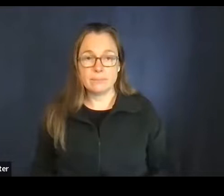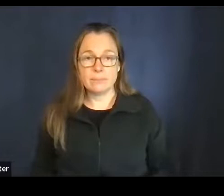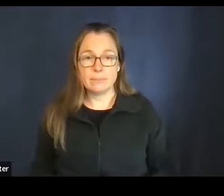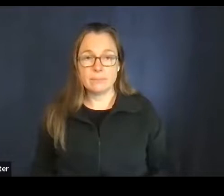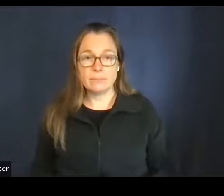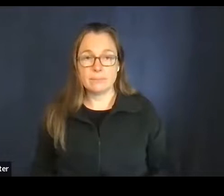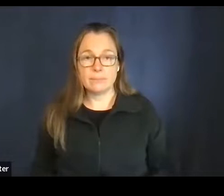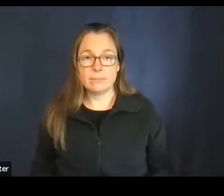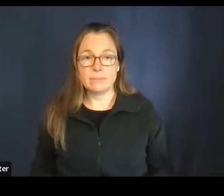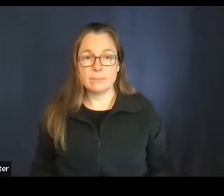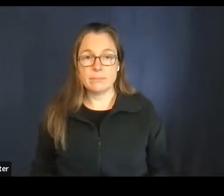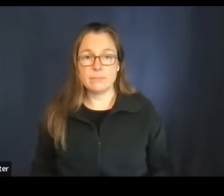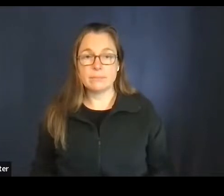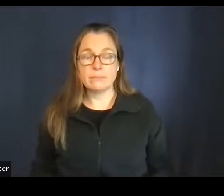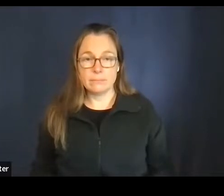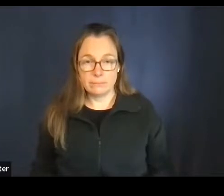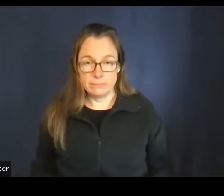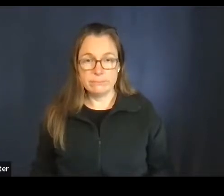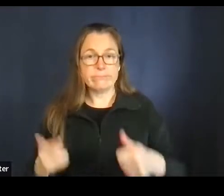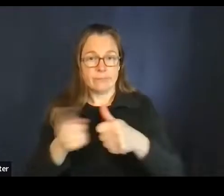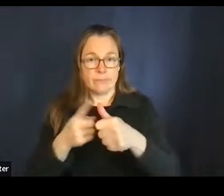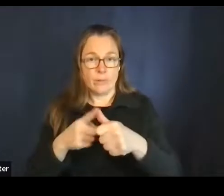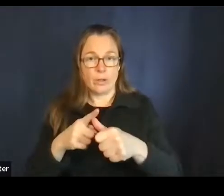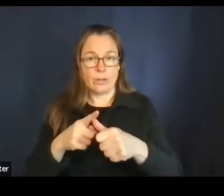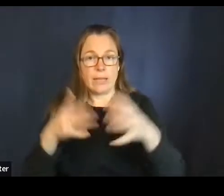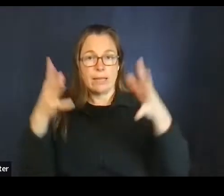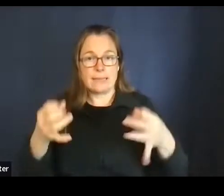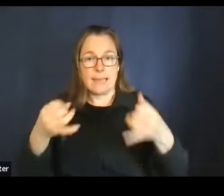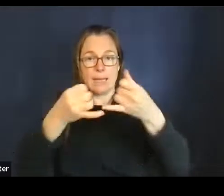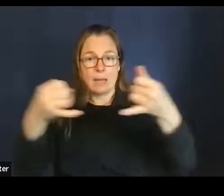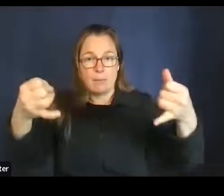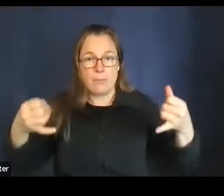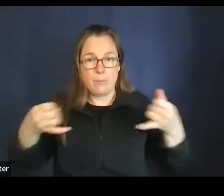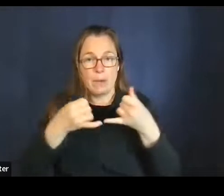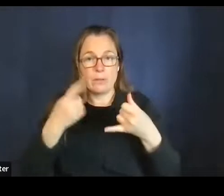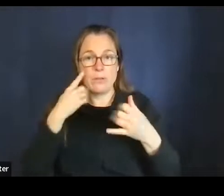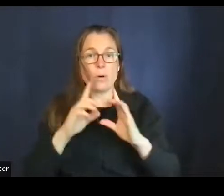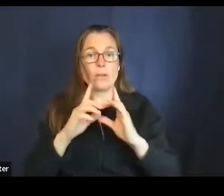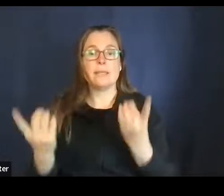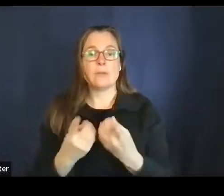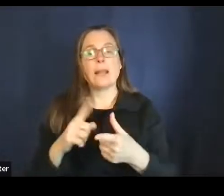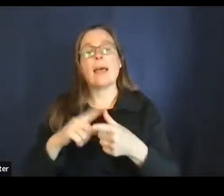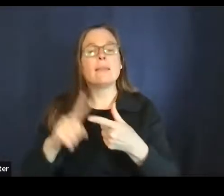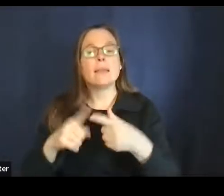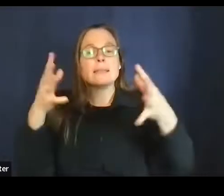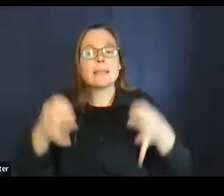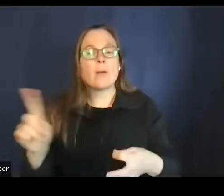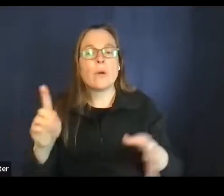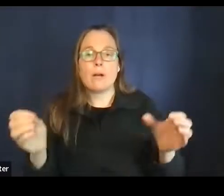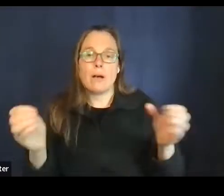the districting process, we will have more information and that will feed into the location selection.